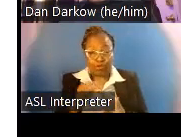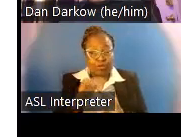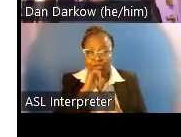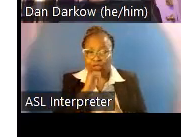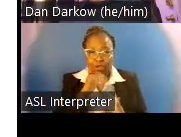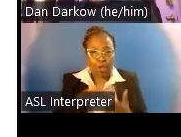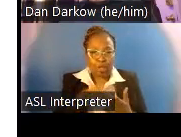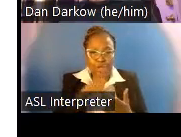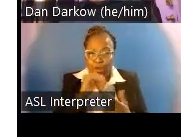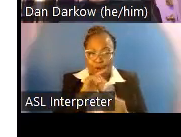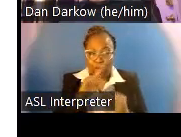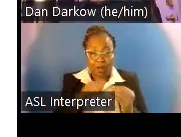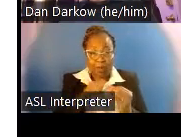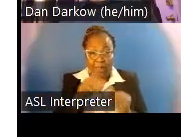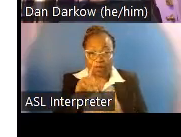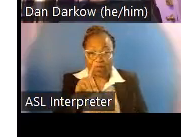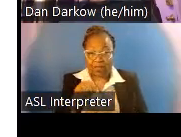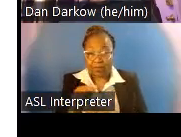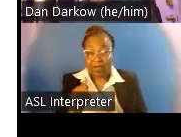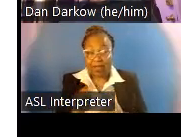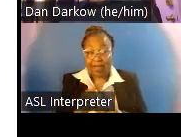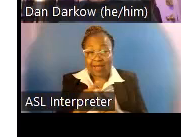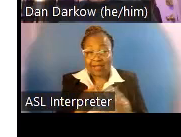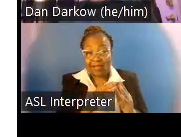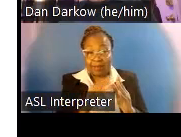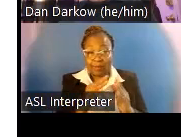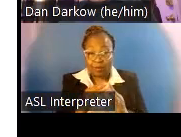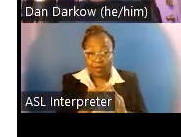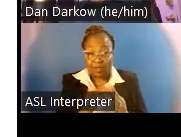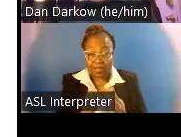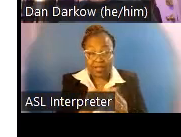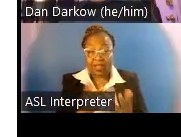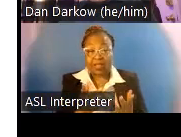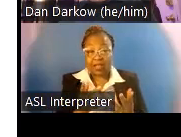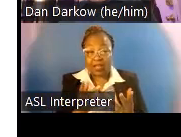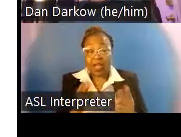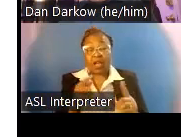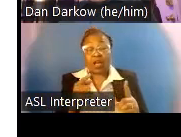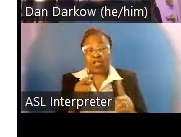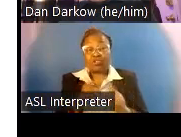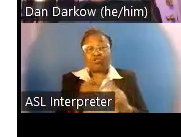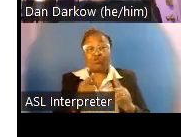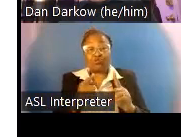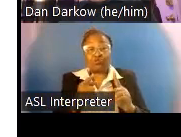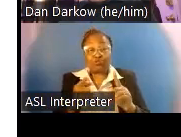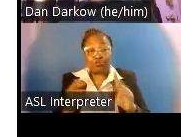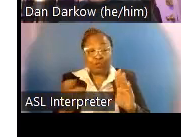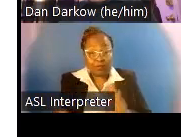They're connected to and an identity to celebrate until they encounter disability culture in college.